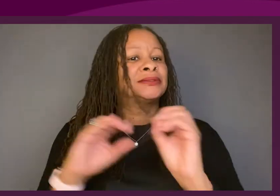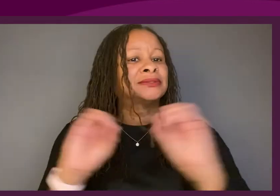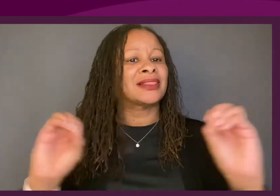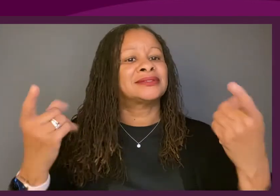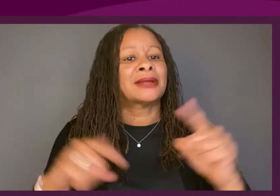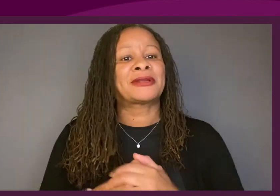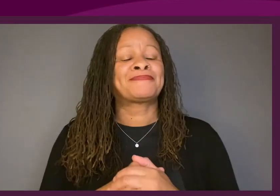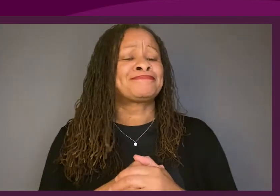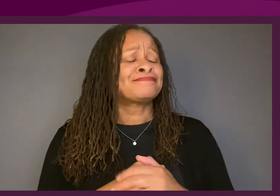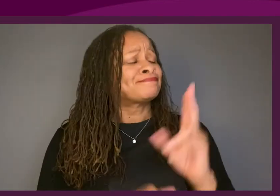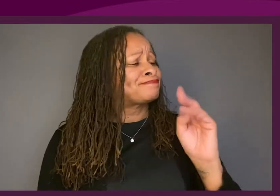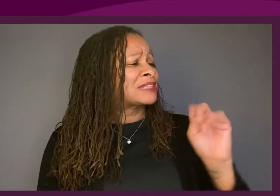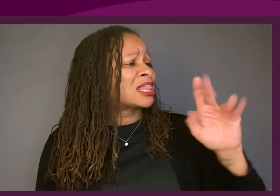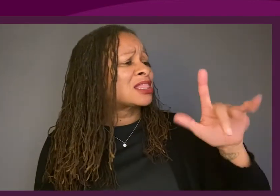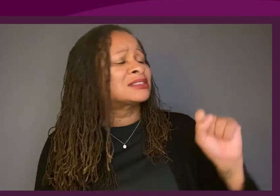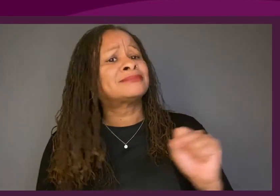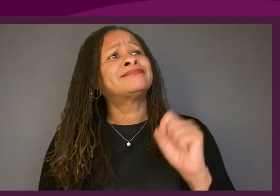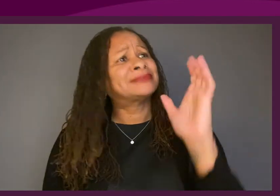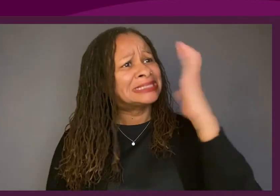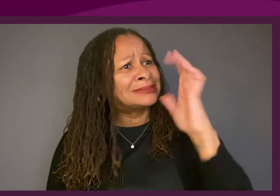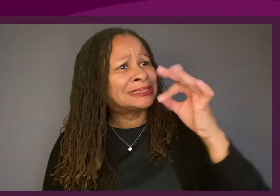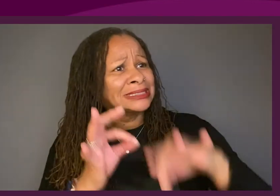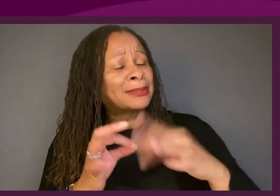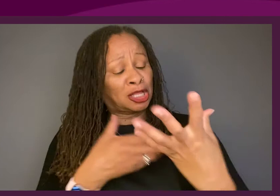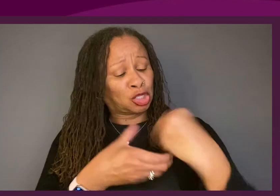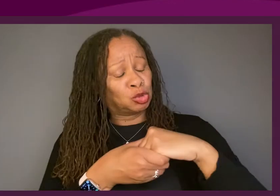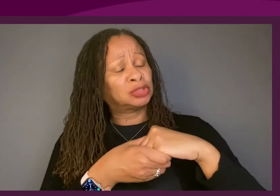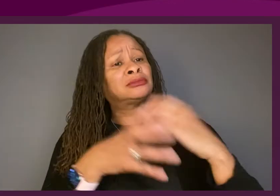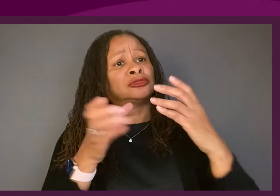It seems like a simple process.